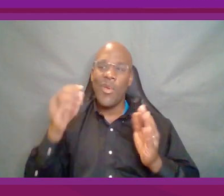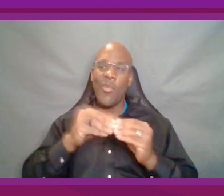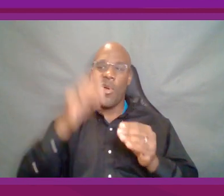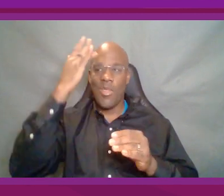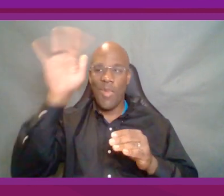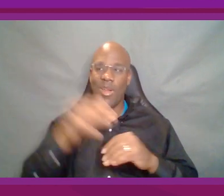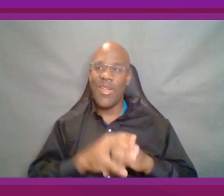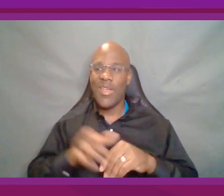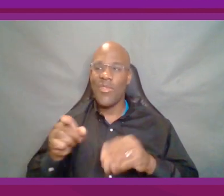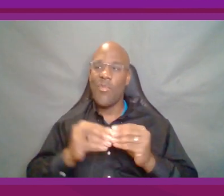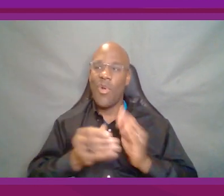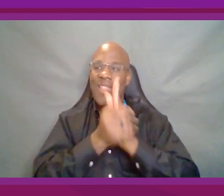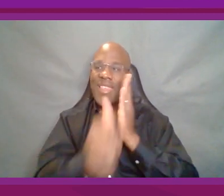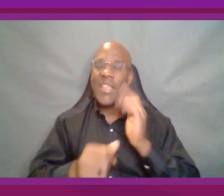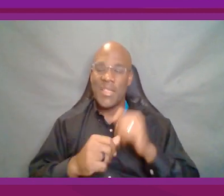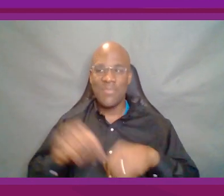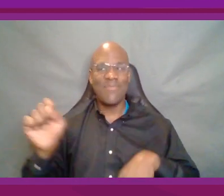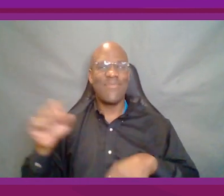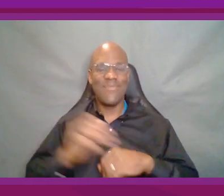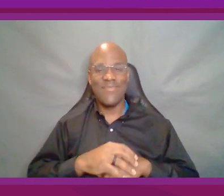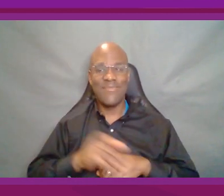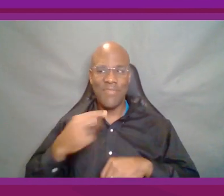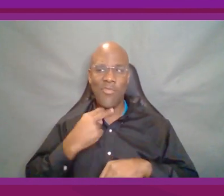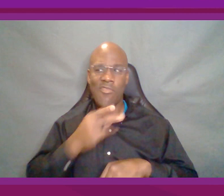be smarter, I must be more talented, and that was